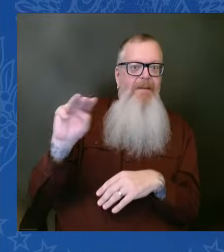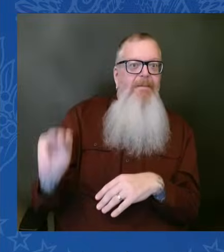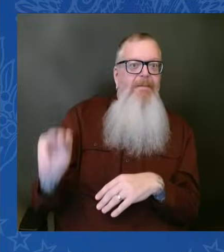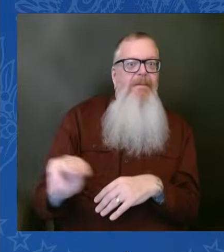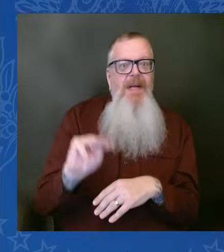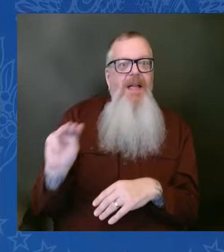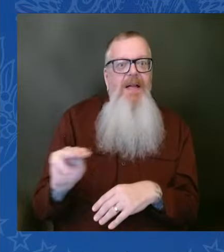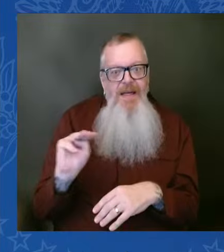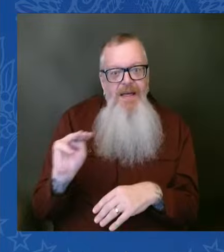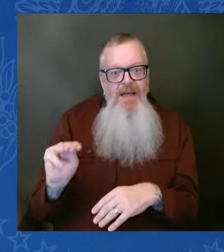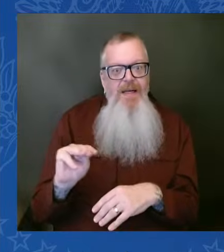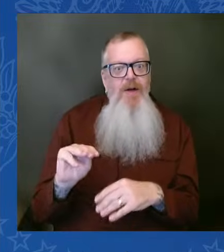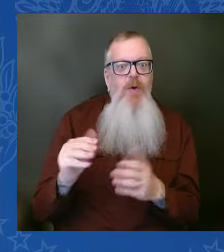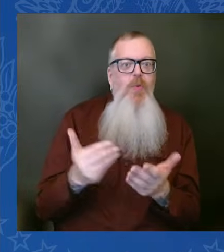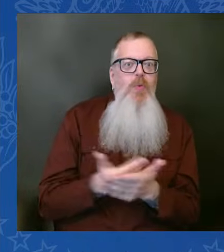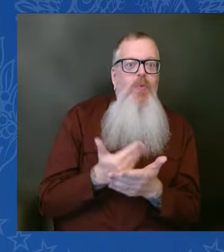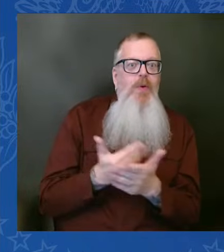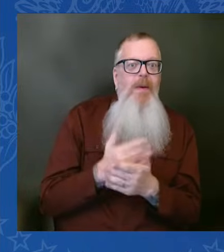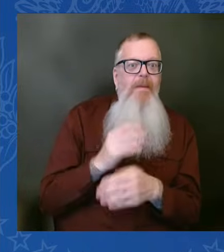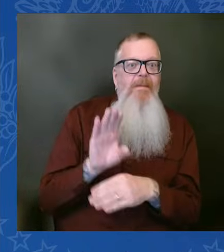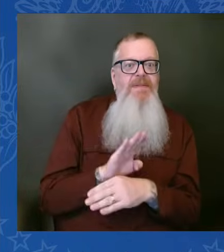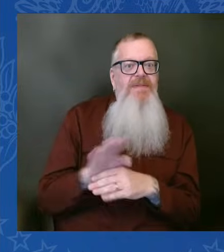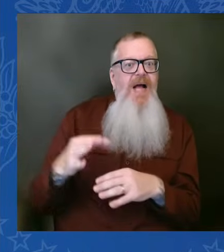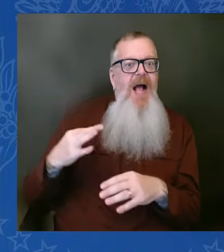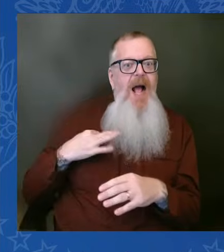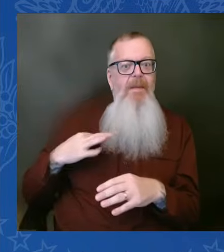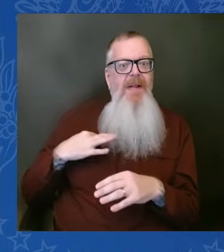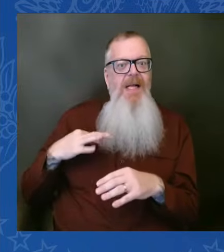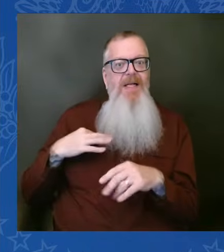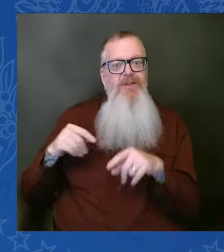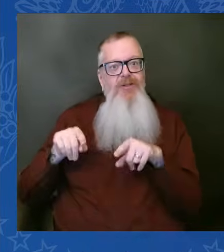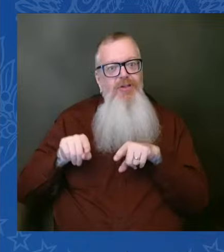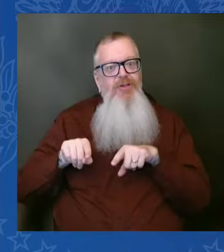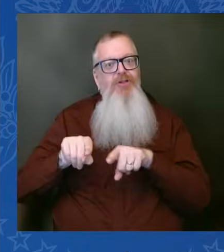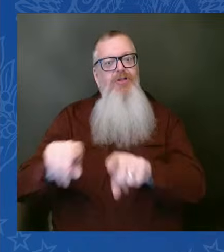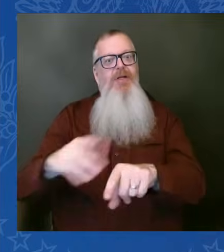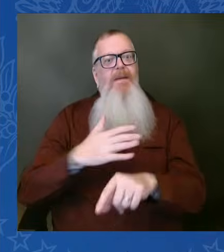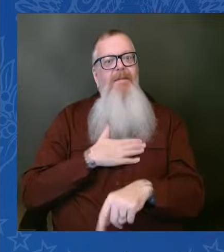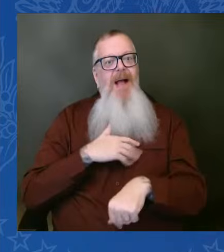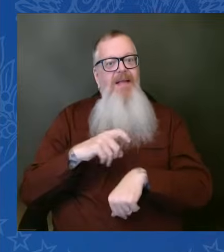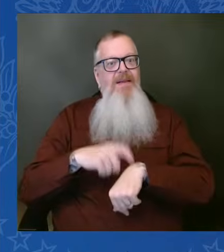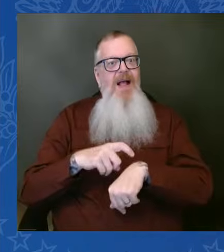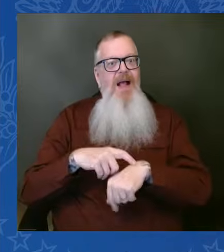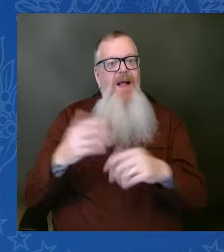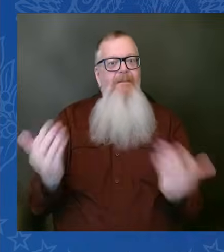during this administration -- the most of any presidential term in history -- a record.